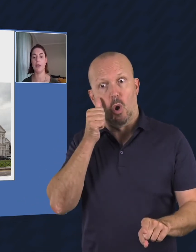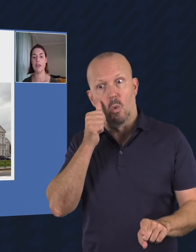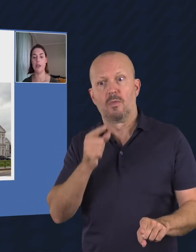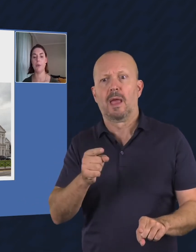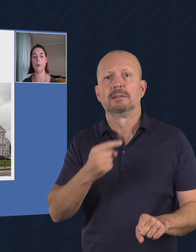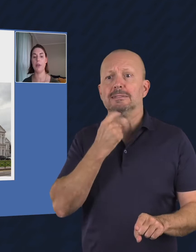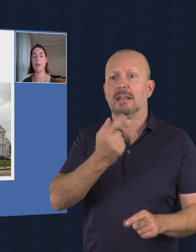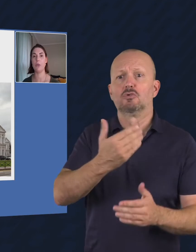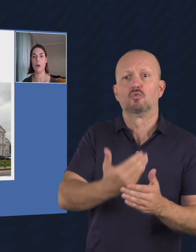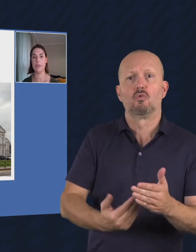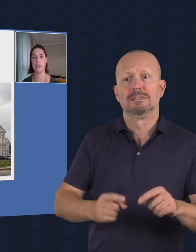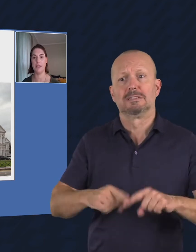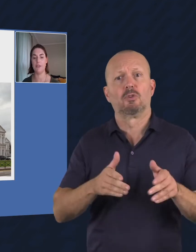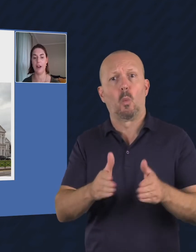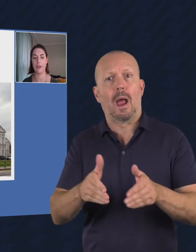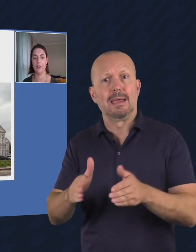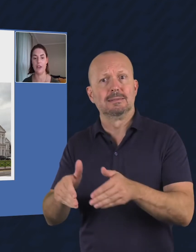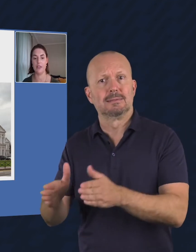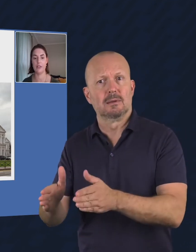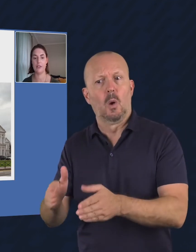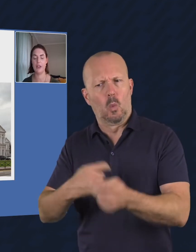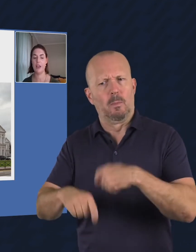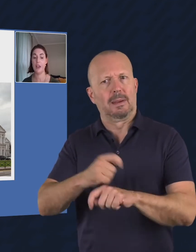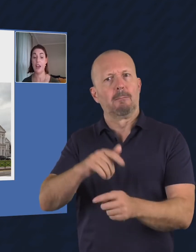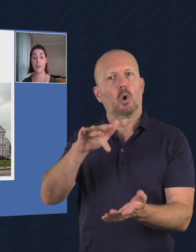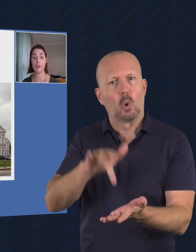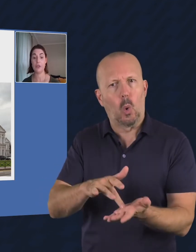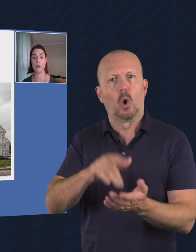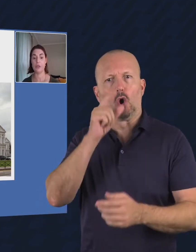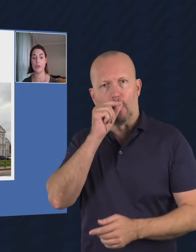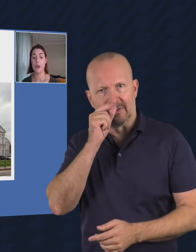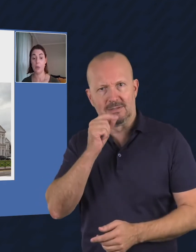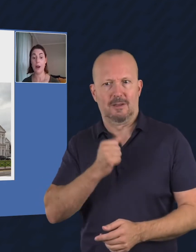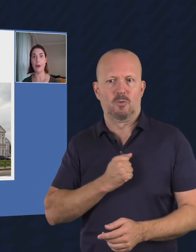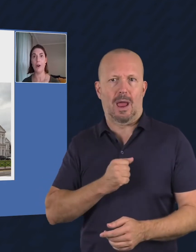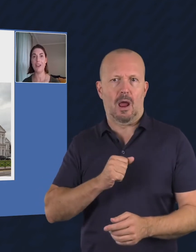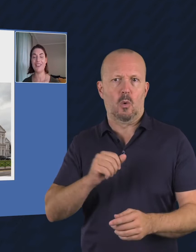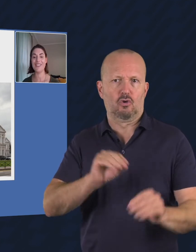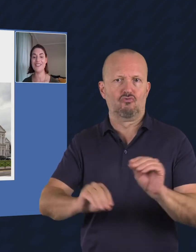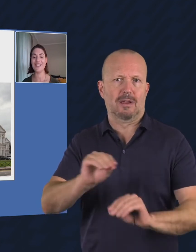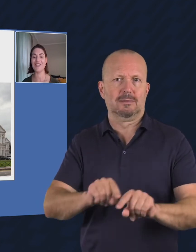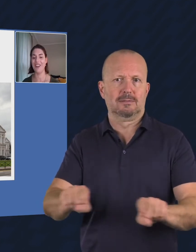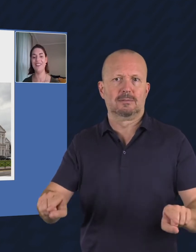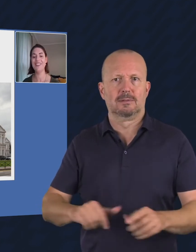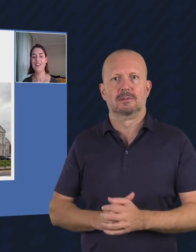media will be a core competency for our curators." Our first thought was, "Wow, OK, this sounds fun."